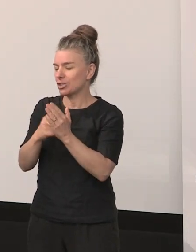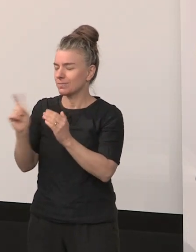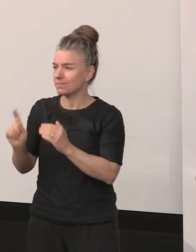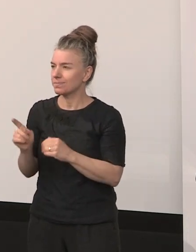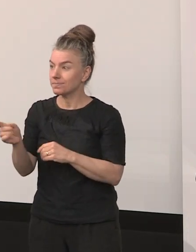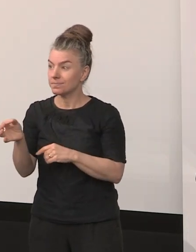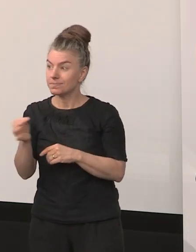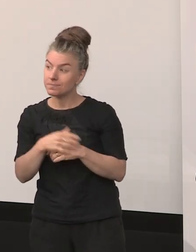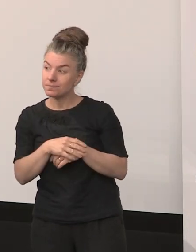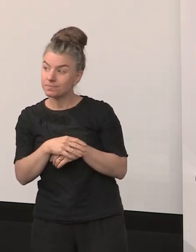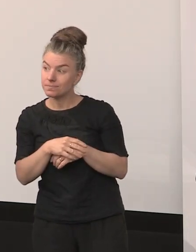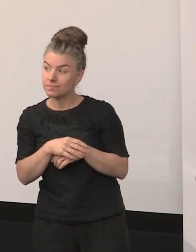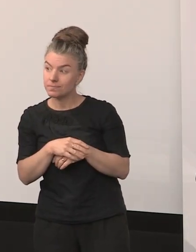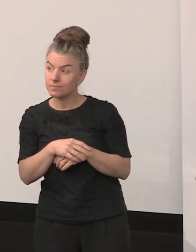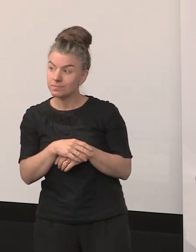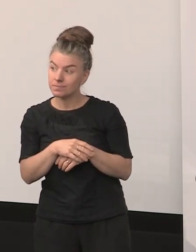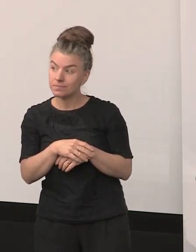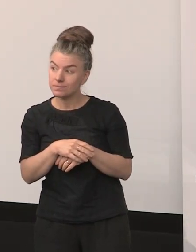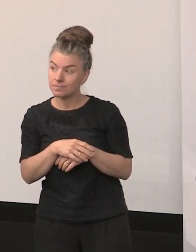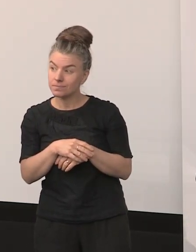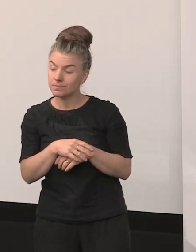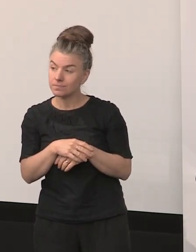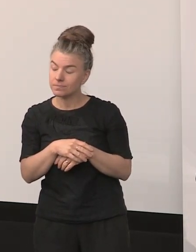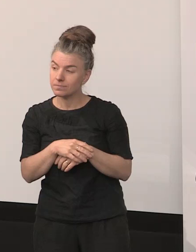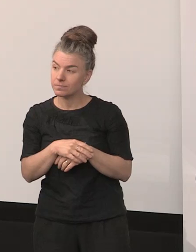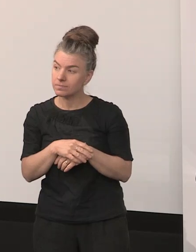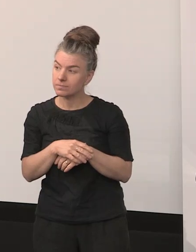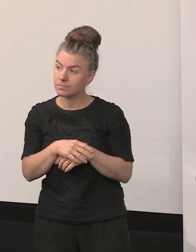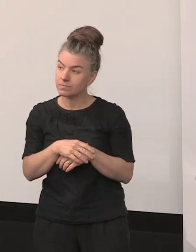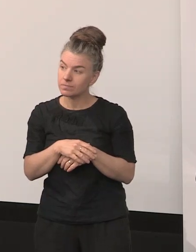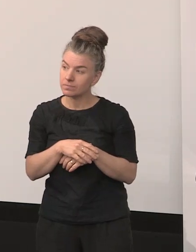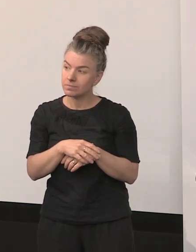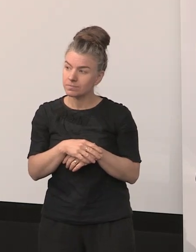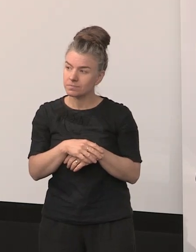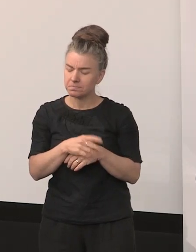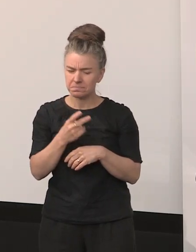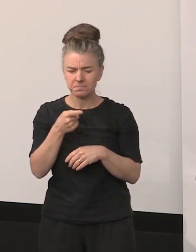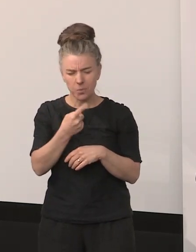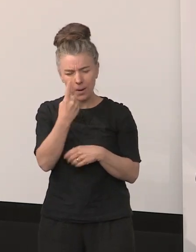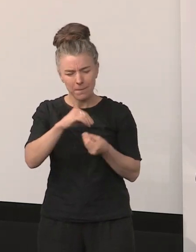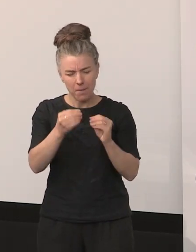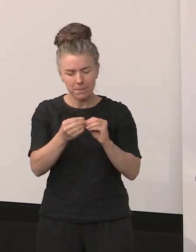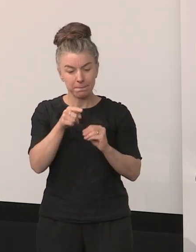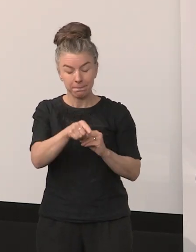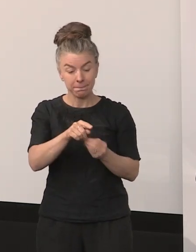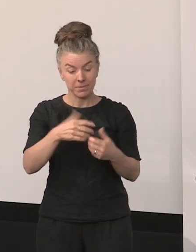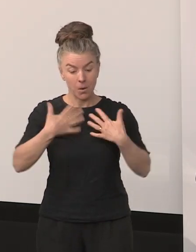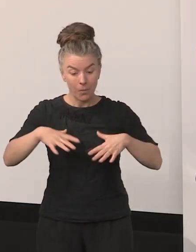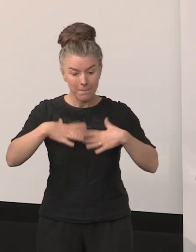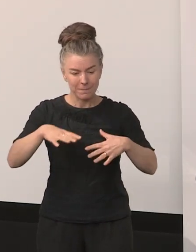accuracy. So, we were already thinking about where those recommendations might be going. And it's also sort of showed that behind the